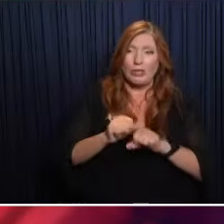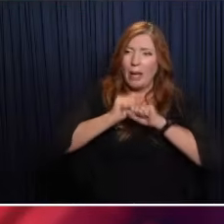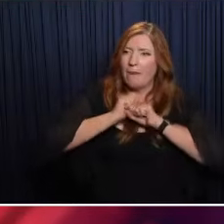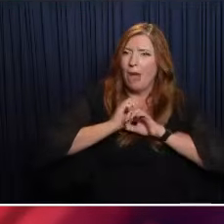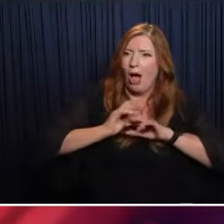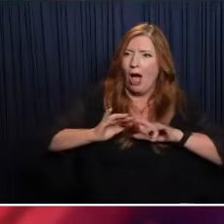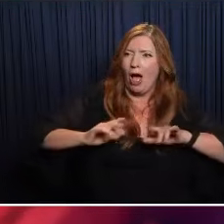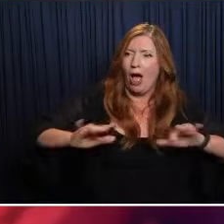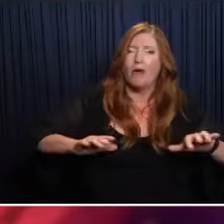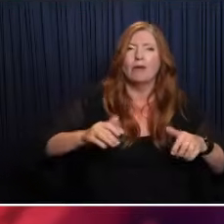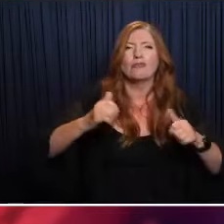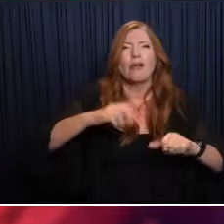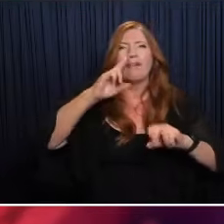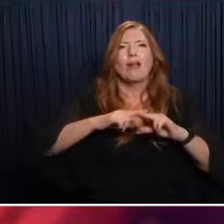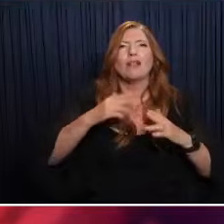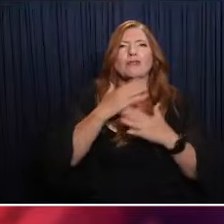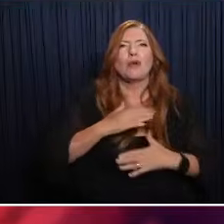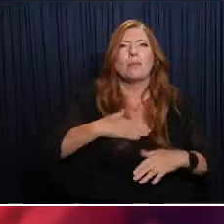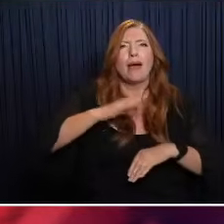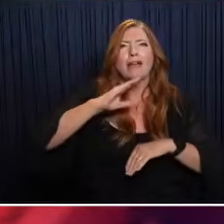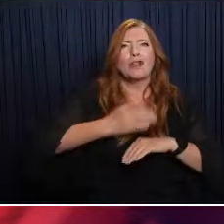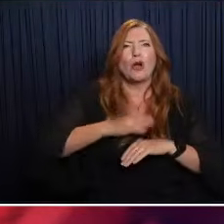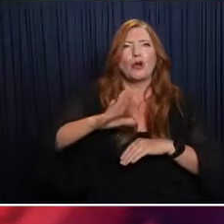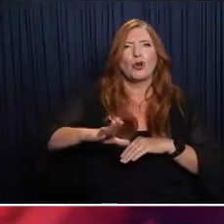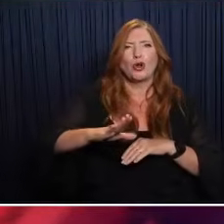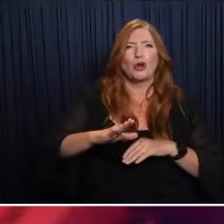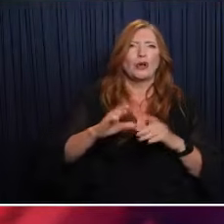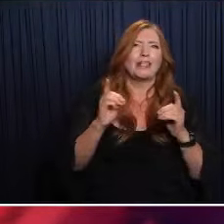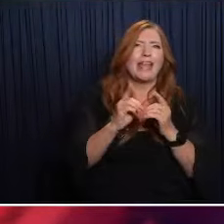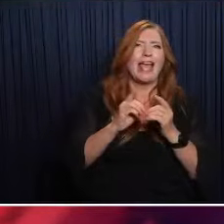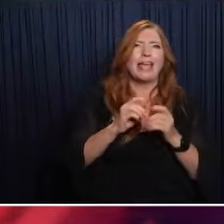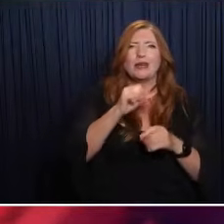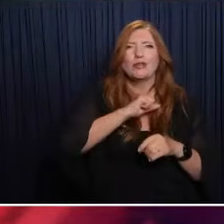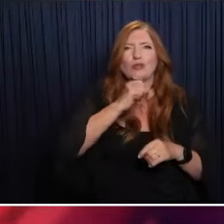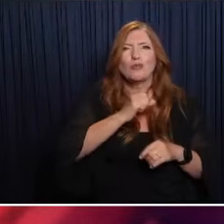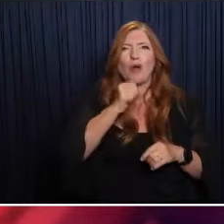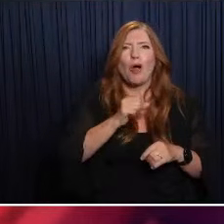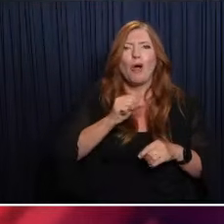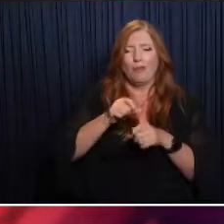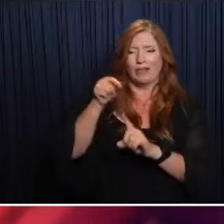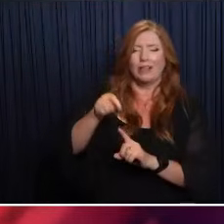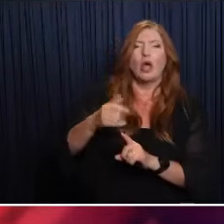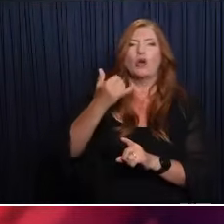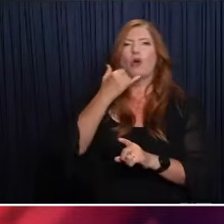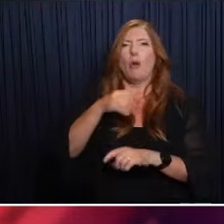AMENDMENT. IT IS FUNNY. I WENT VIRAL FOR A POST TRYING